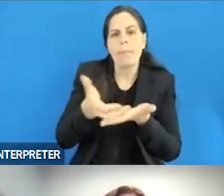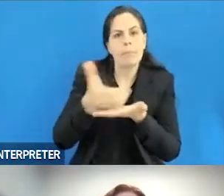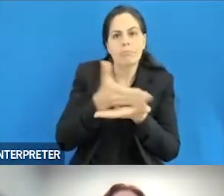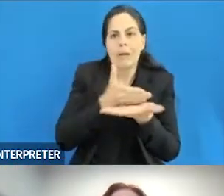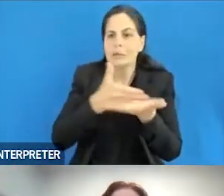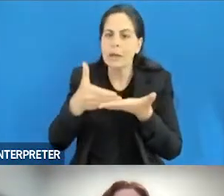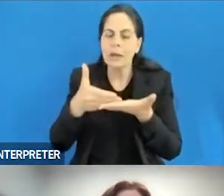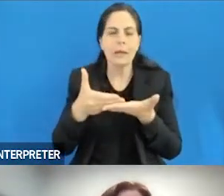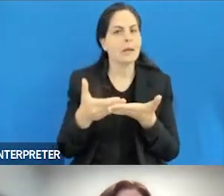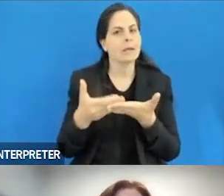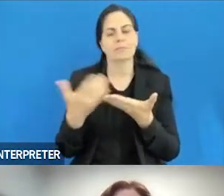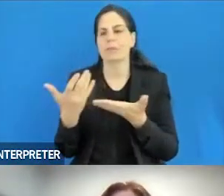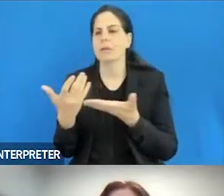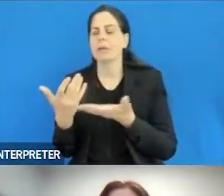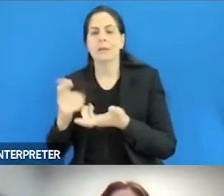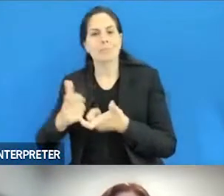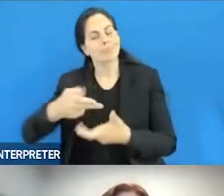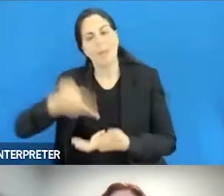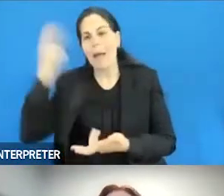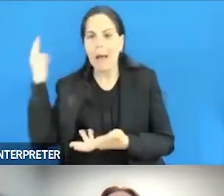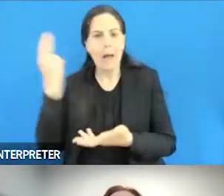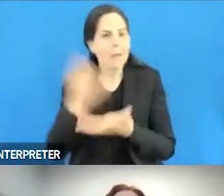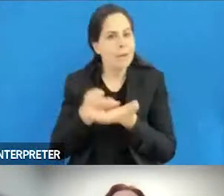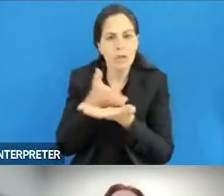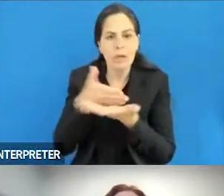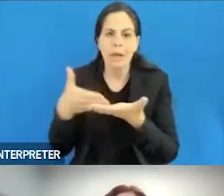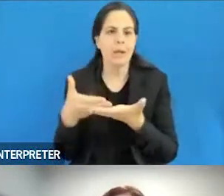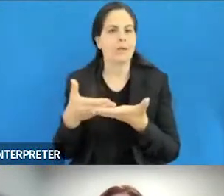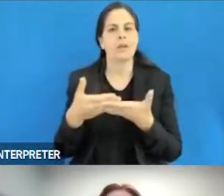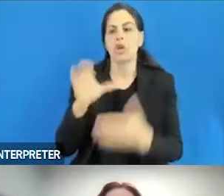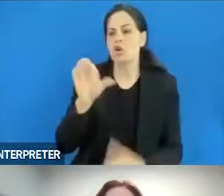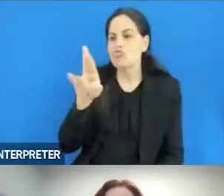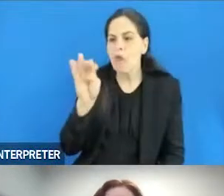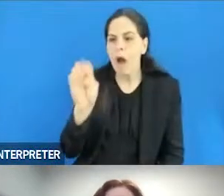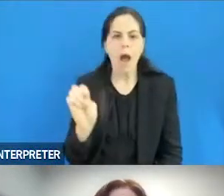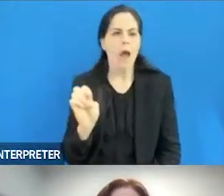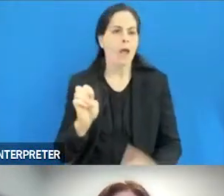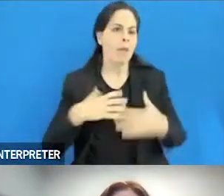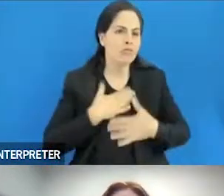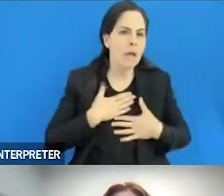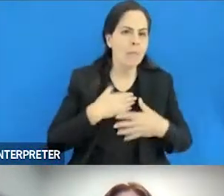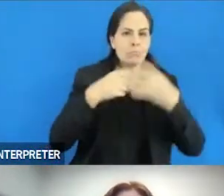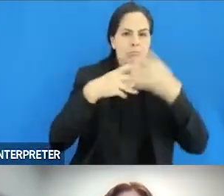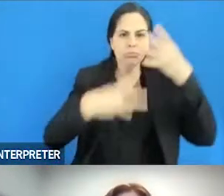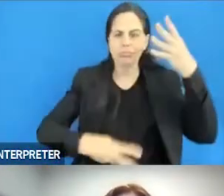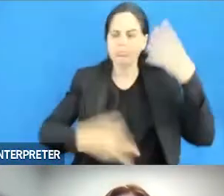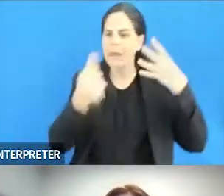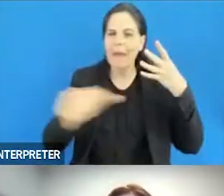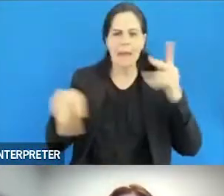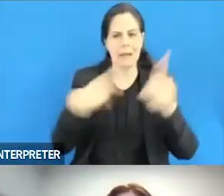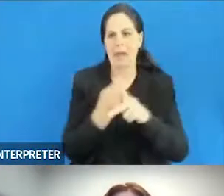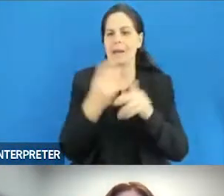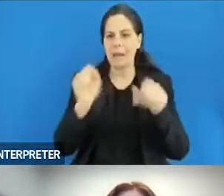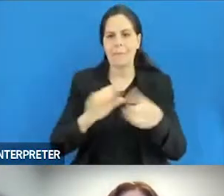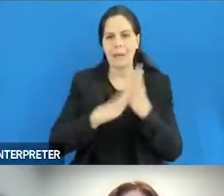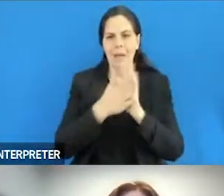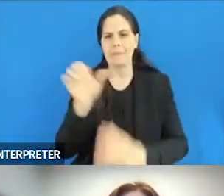comedy, game show, documentary, self-produced news, any and every podcast can be a SAG-AFTRA podcast. Next slide.